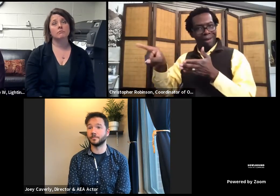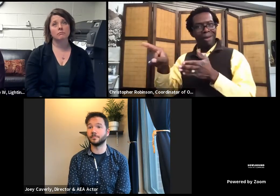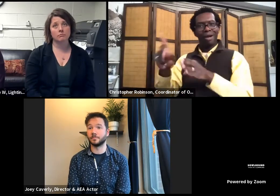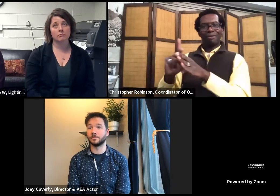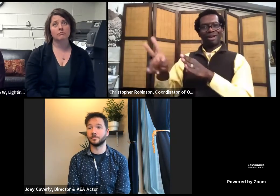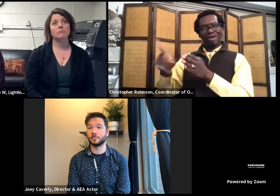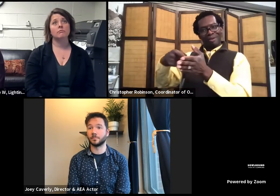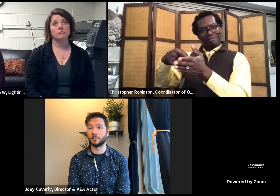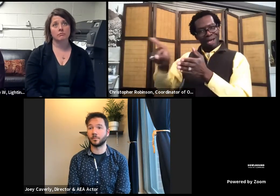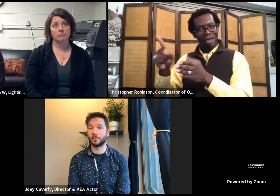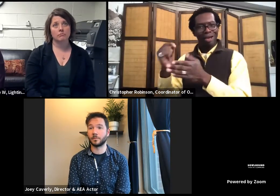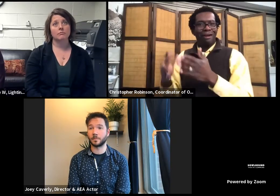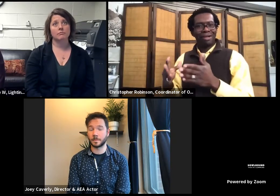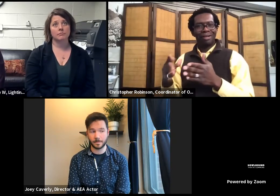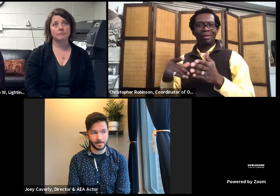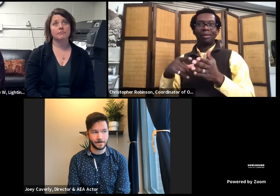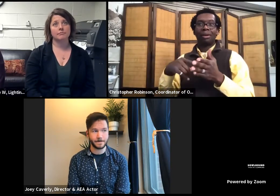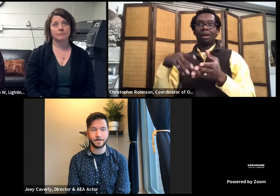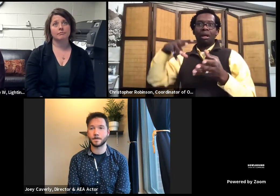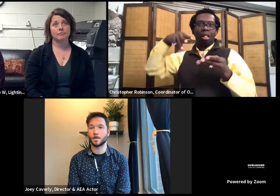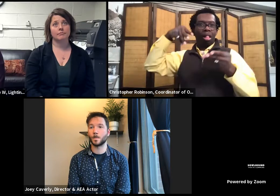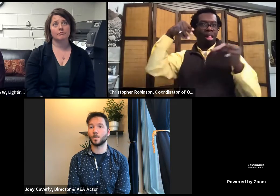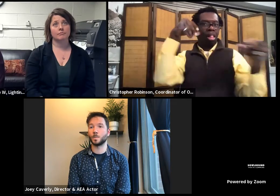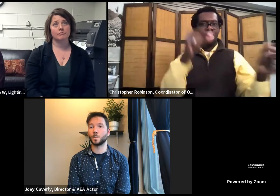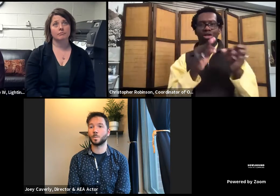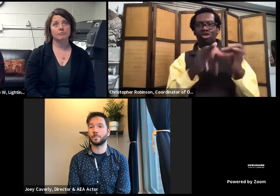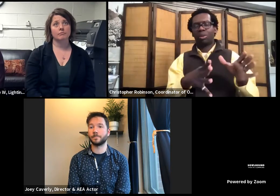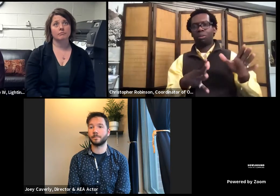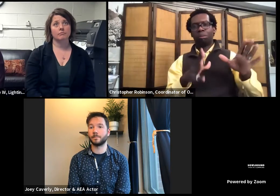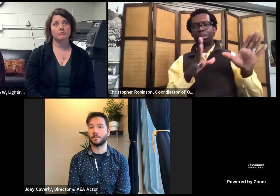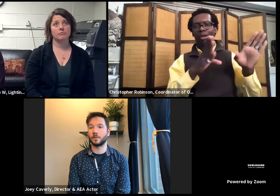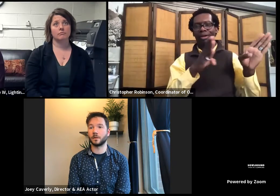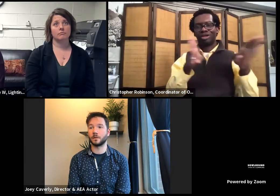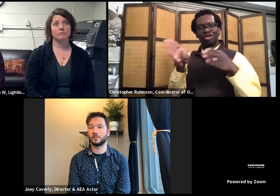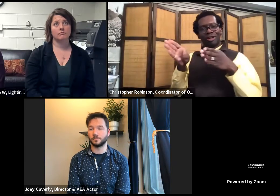They can pay them instead of paying interpreters,